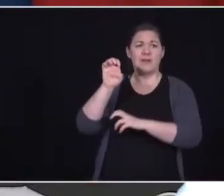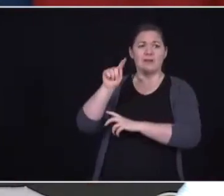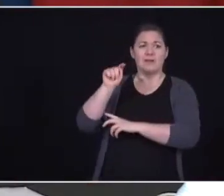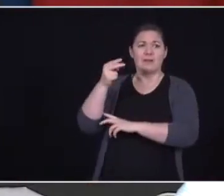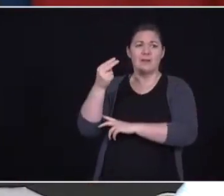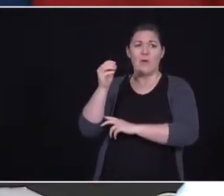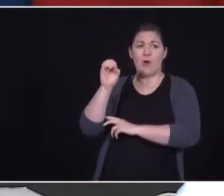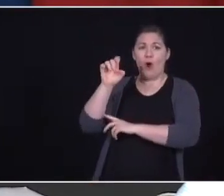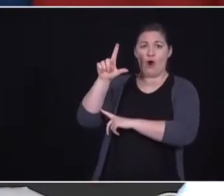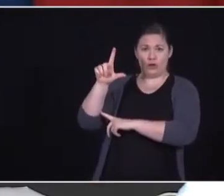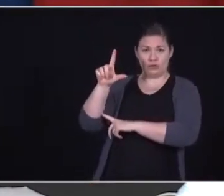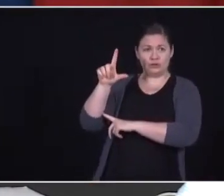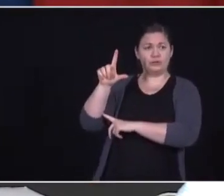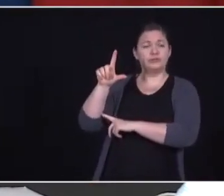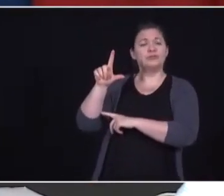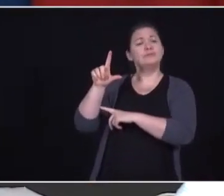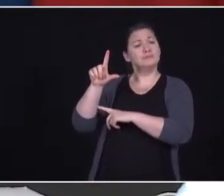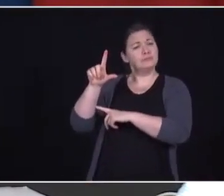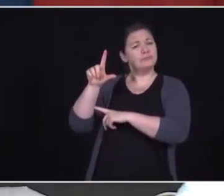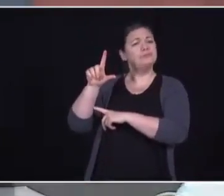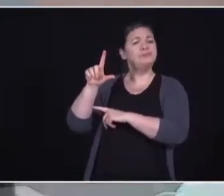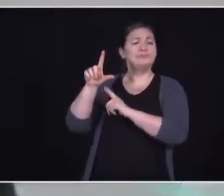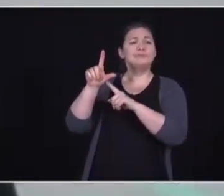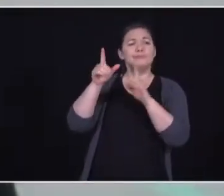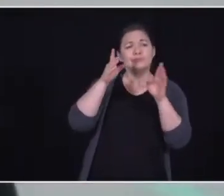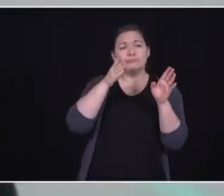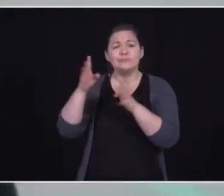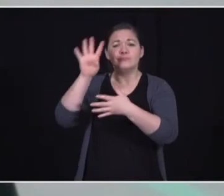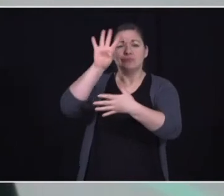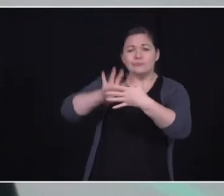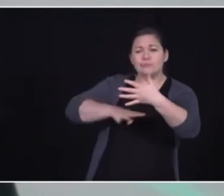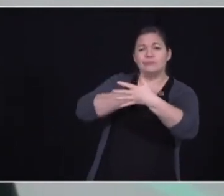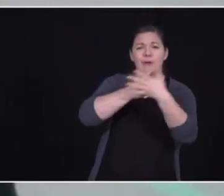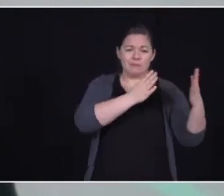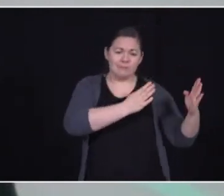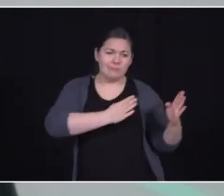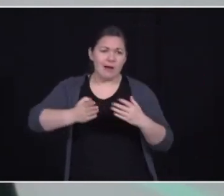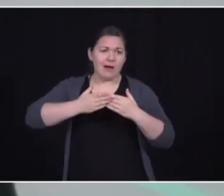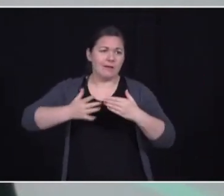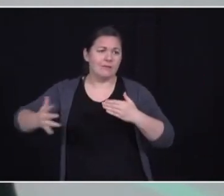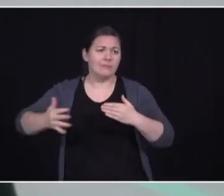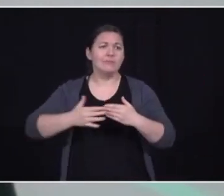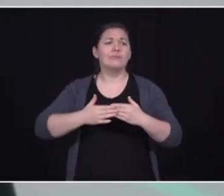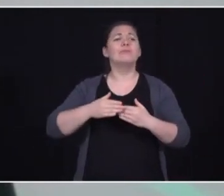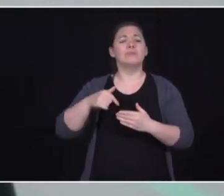and has kindly joined us to take us through the ethical framework Dr. Smith Maxwell Smith is a bioethicist and